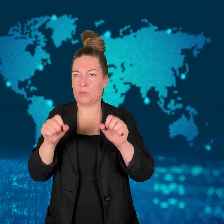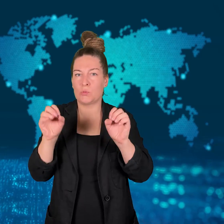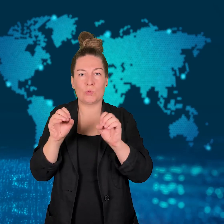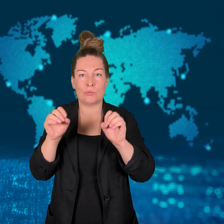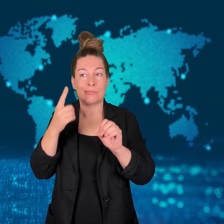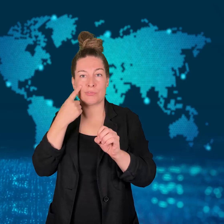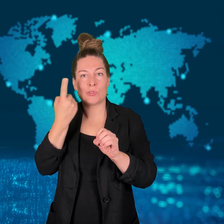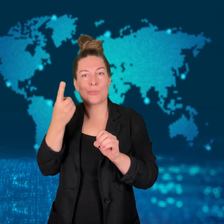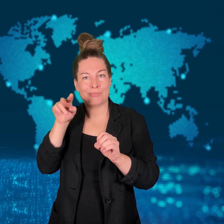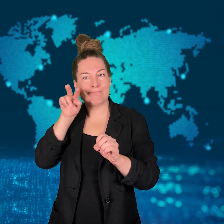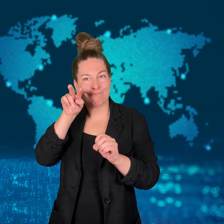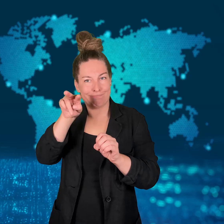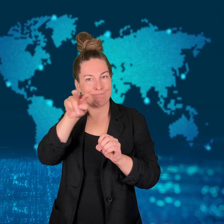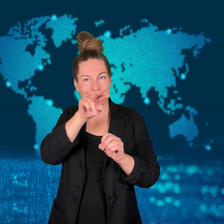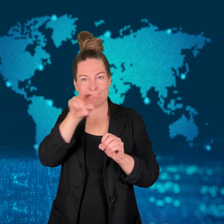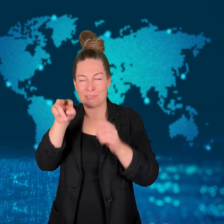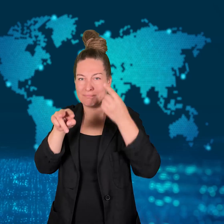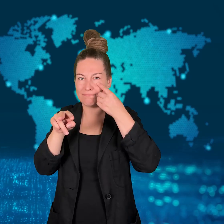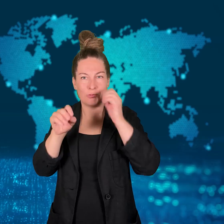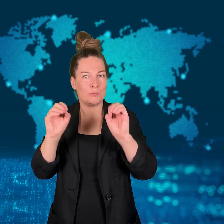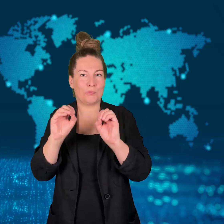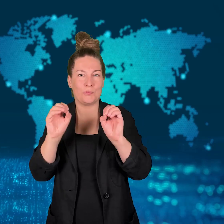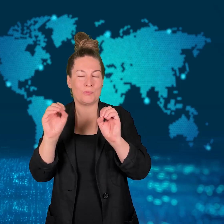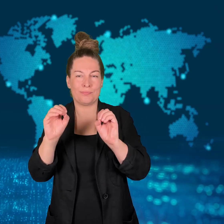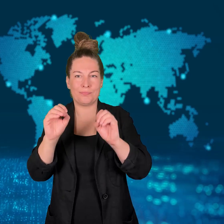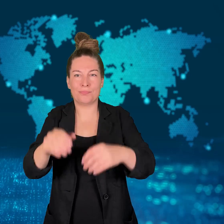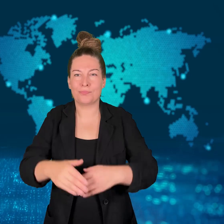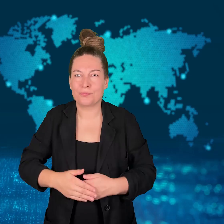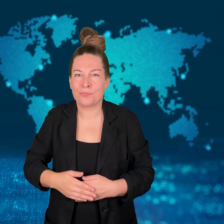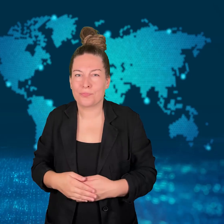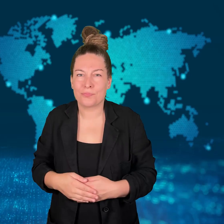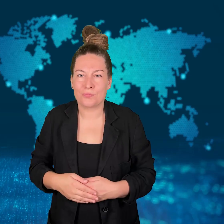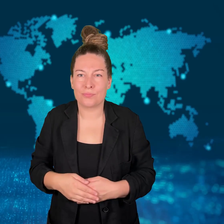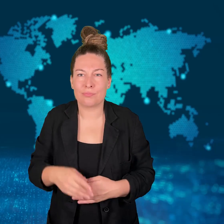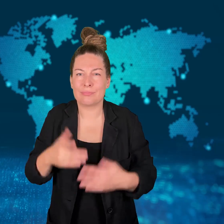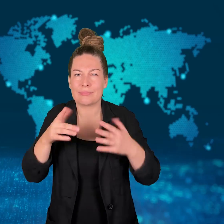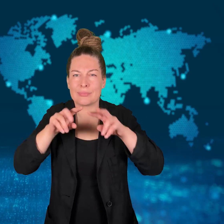Although he does not see out of the eye yet, researchers hope that